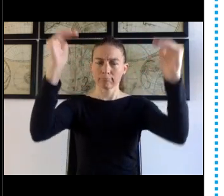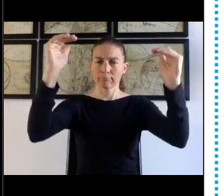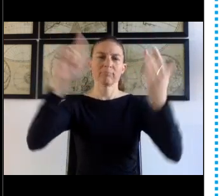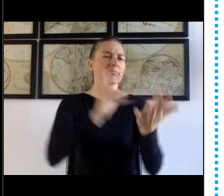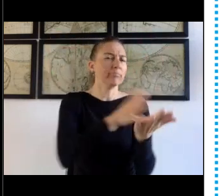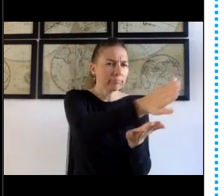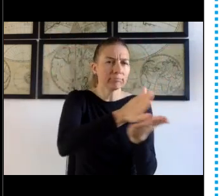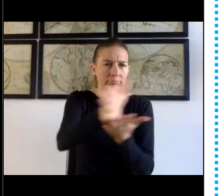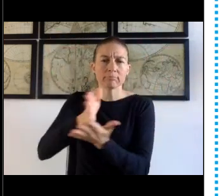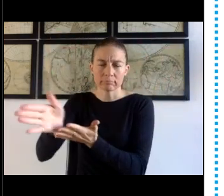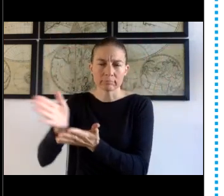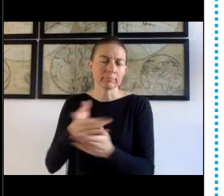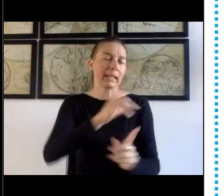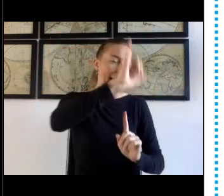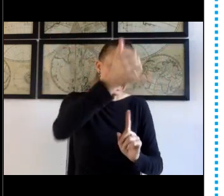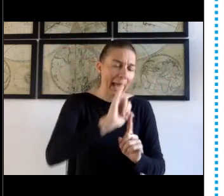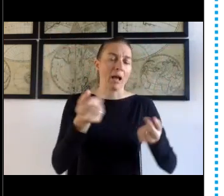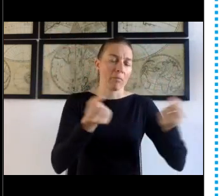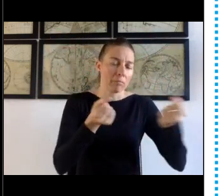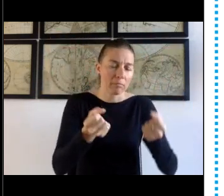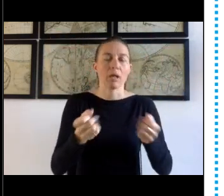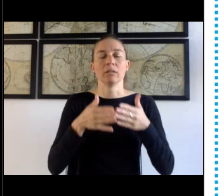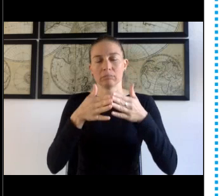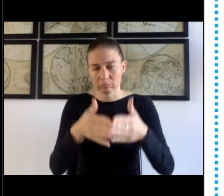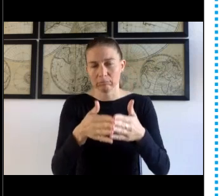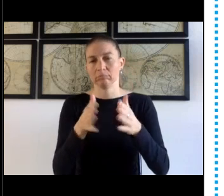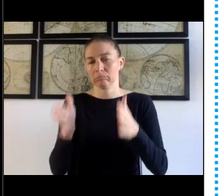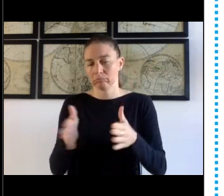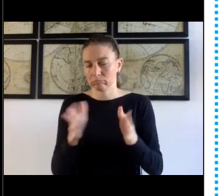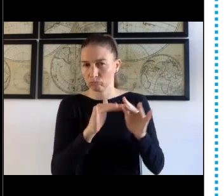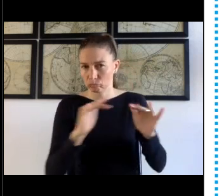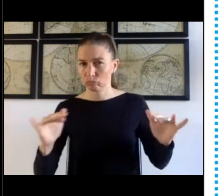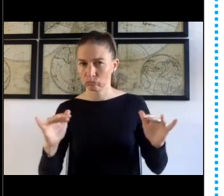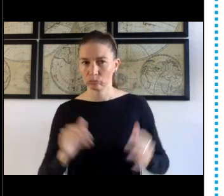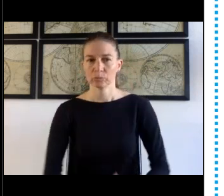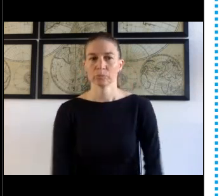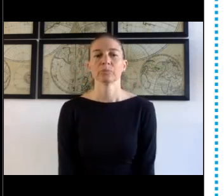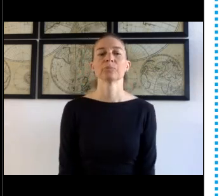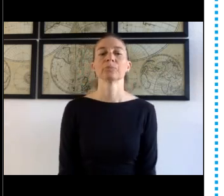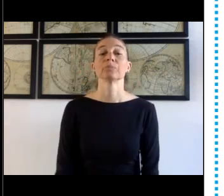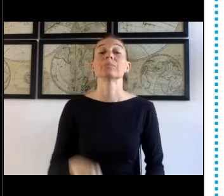She'll explain the future actions within the EU and how to get involved.